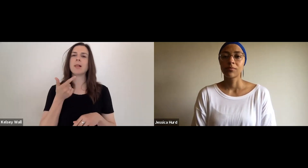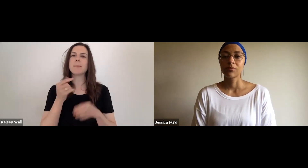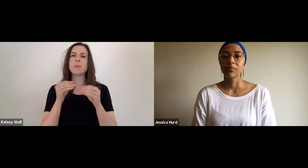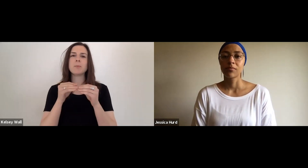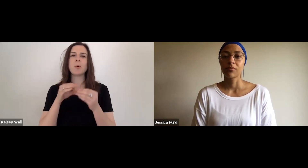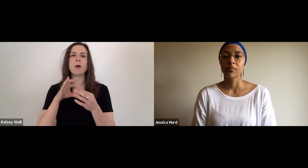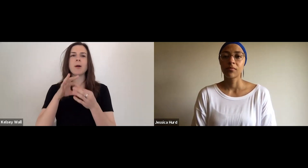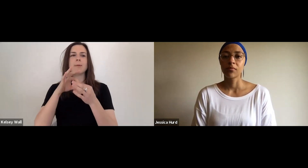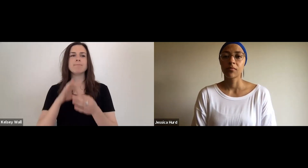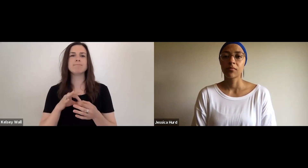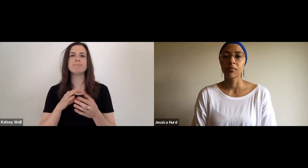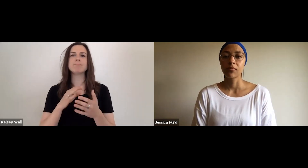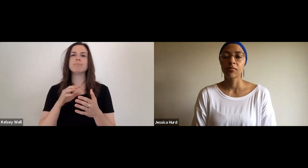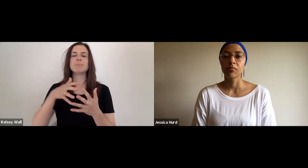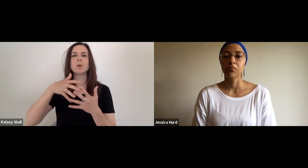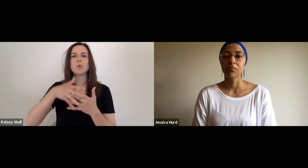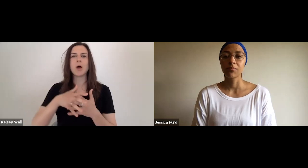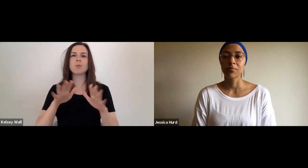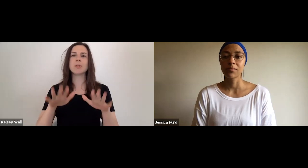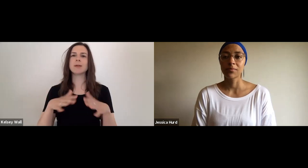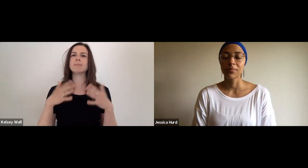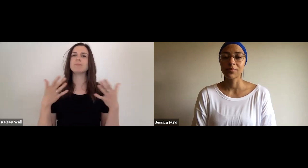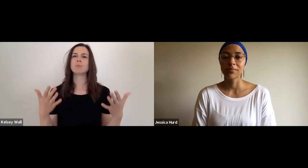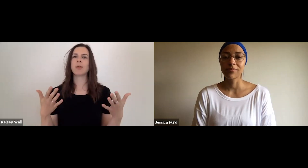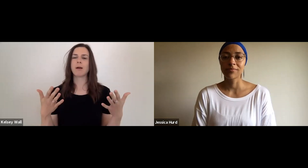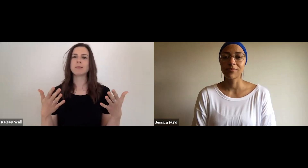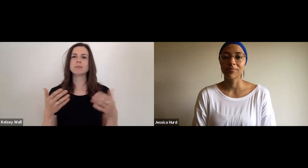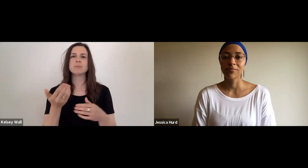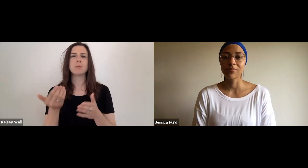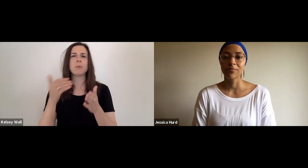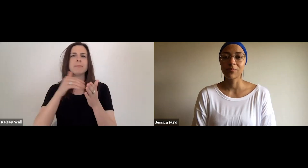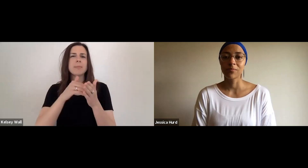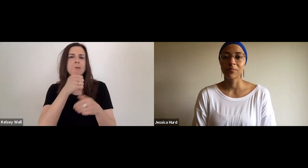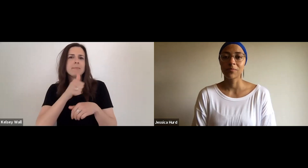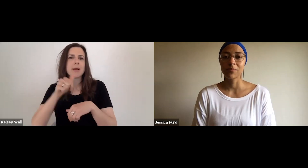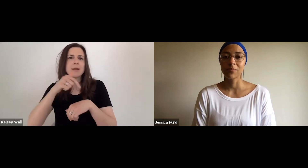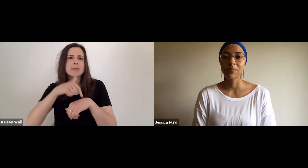Perfect. Now hopefully, after doing that mindfulness exercise and grounding yourself, you feel